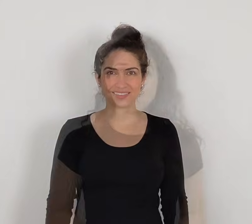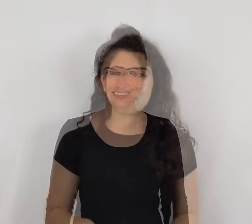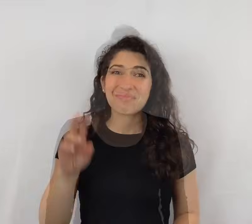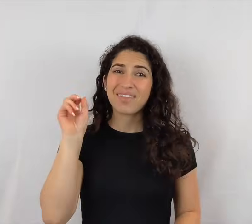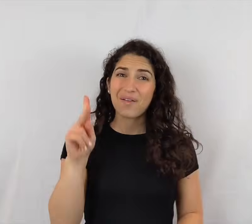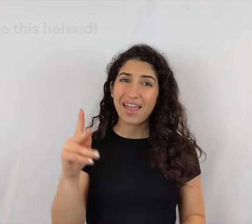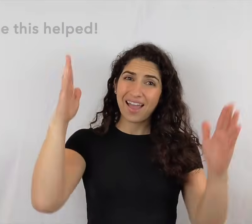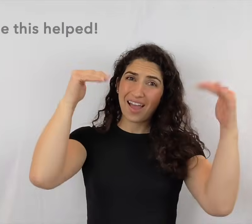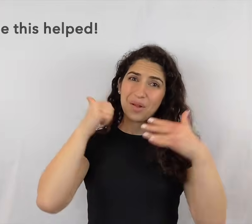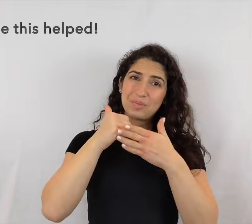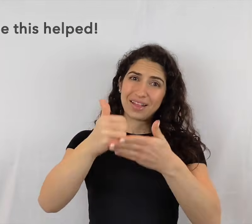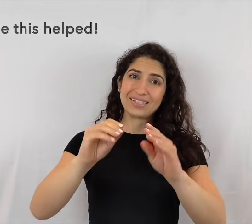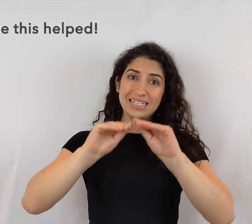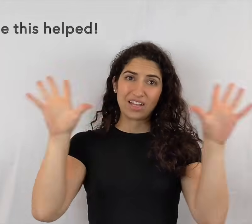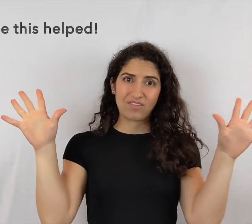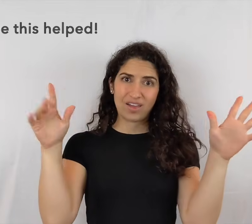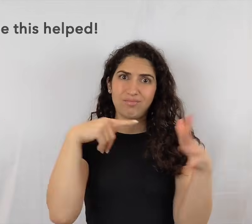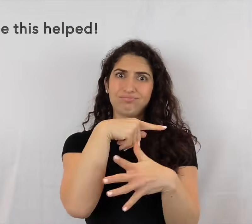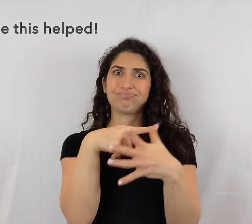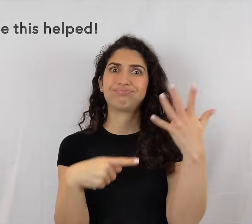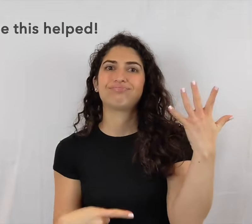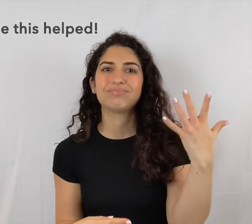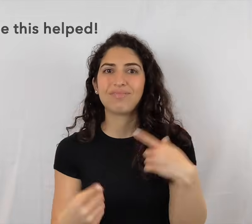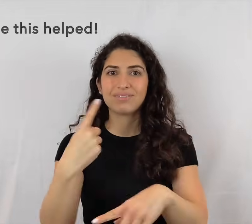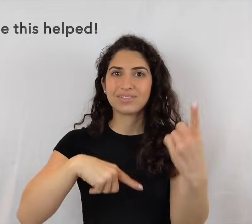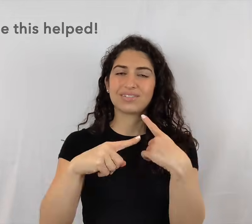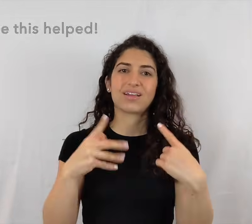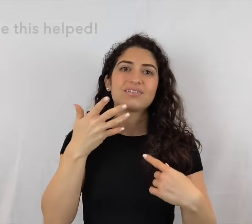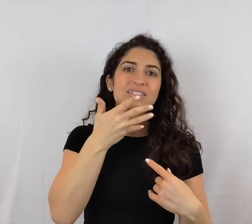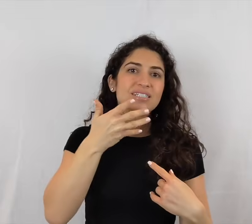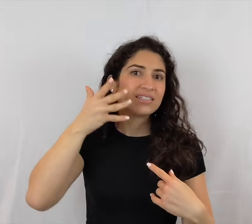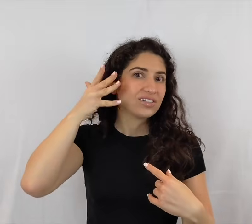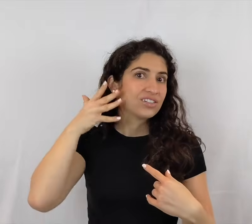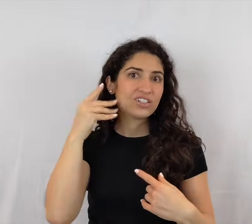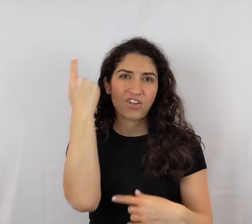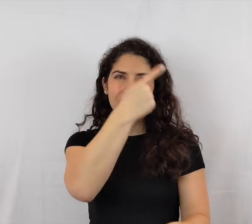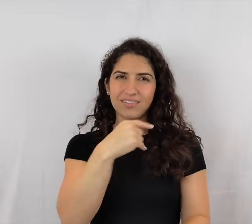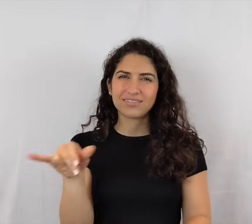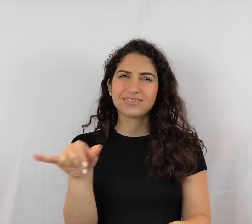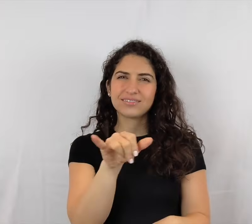Okay, I hope that this helped clarify these signs all near the chin